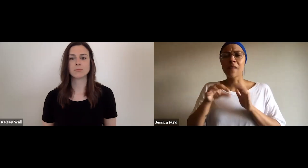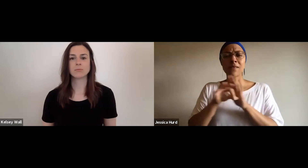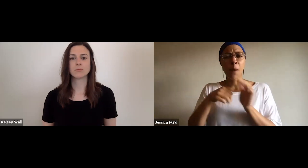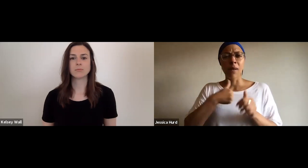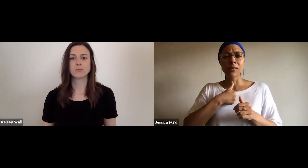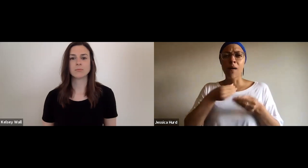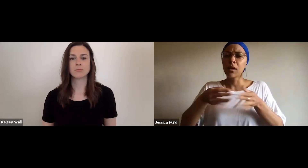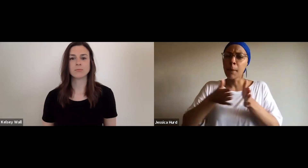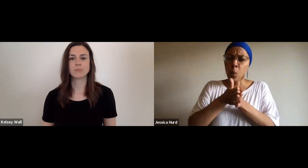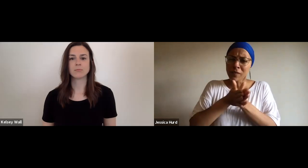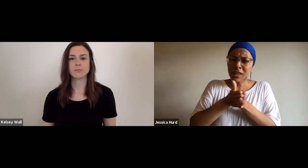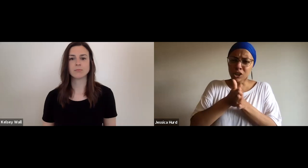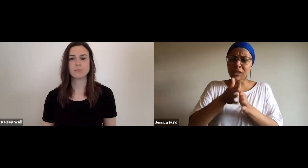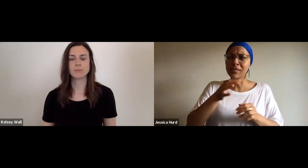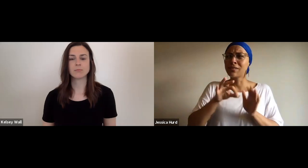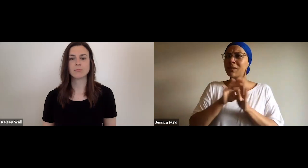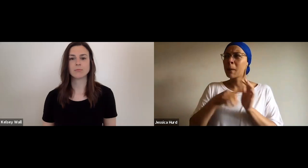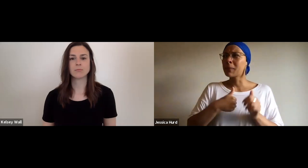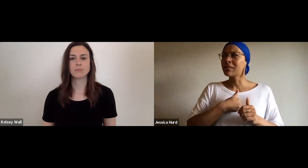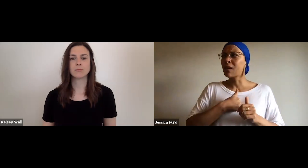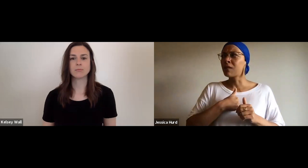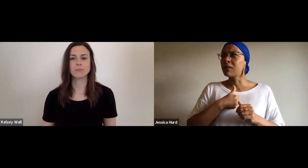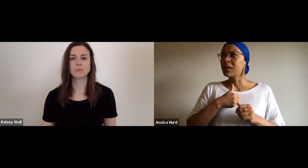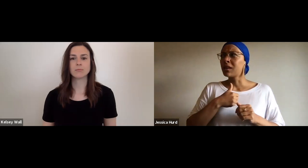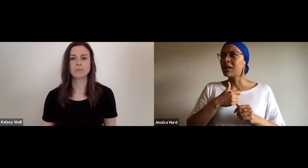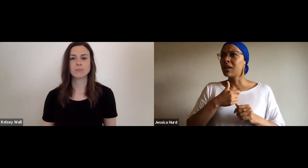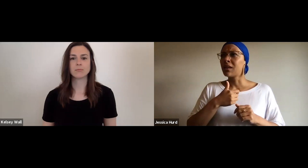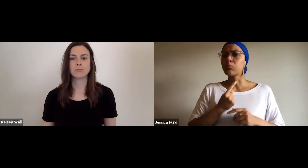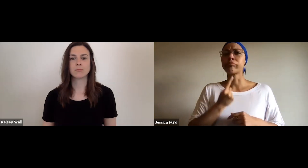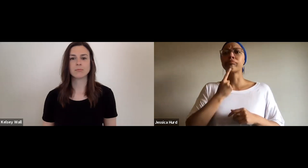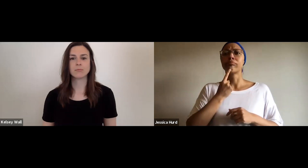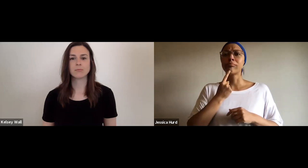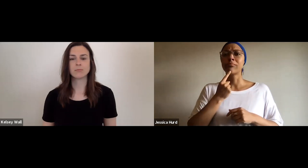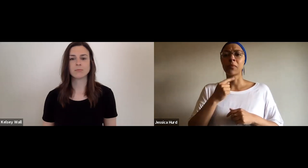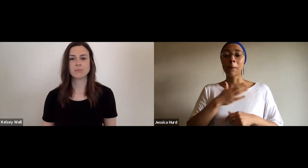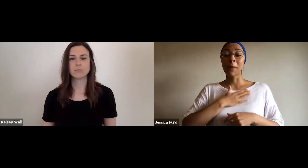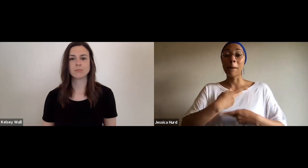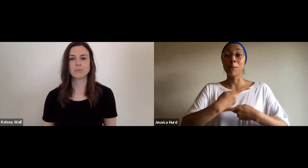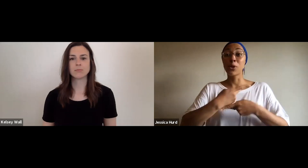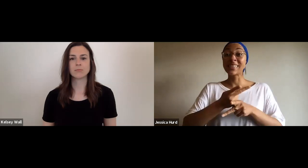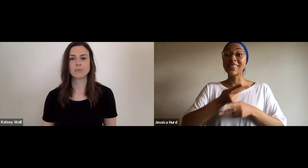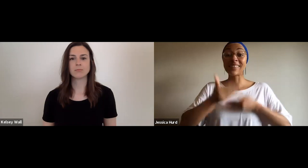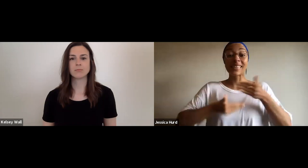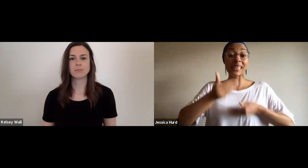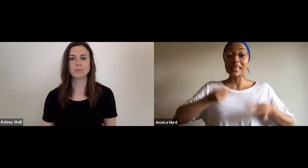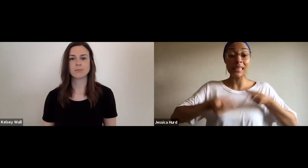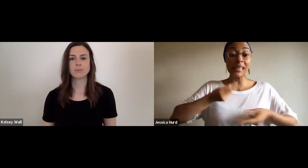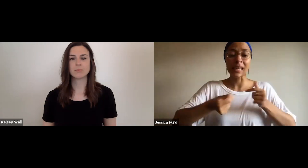from working at the office to here was difficult. My motivation went down.